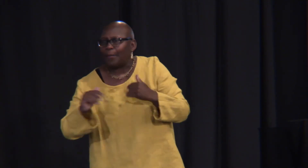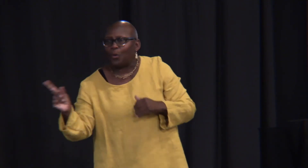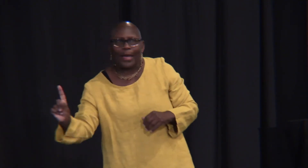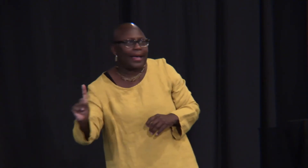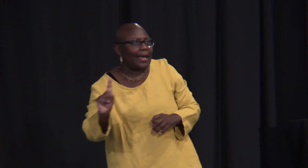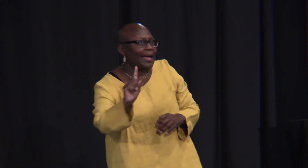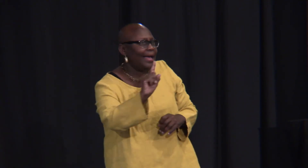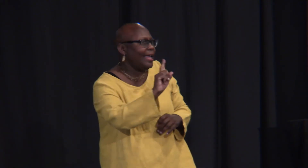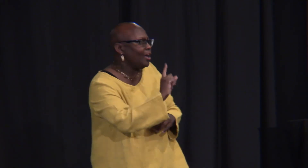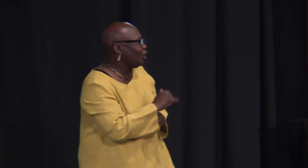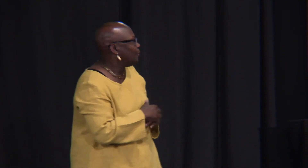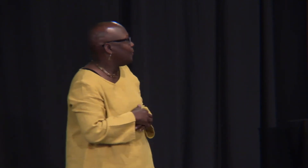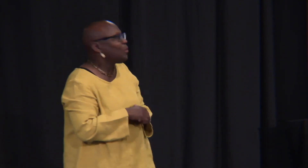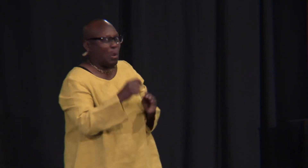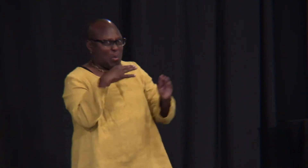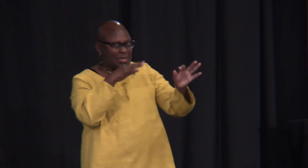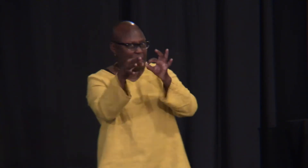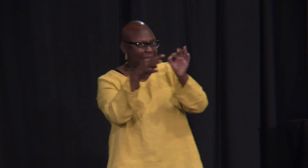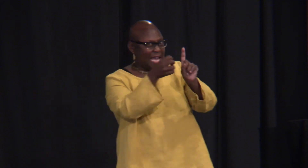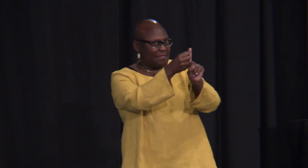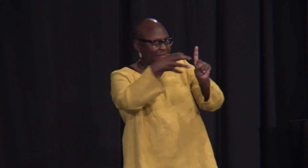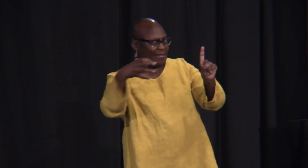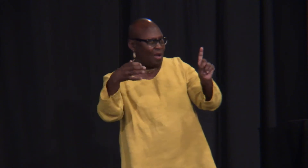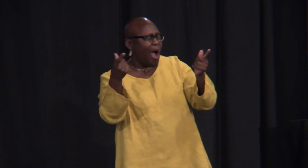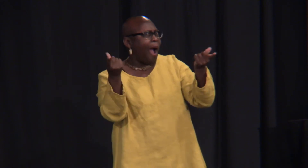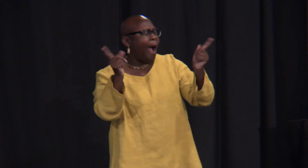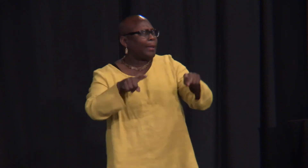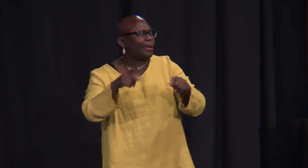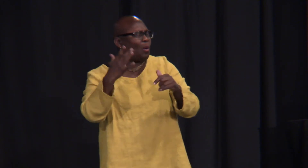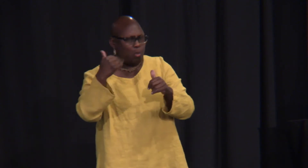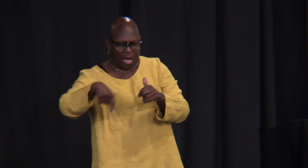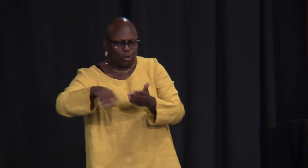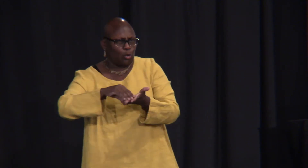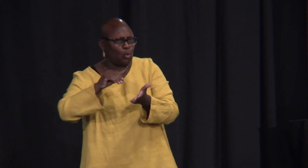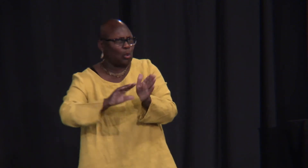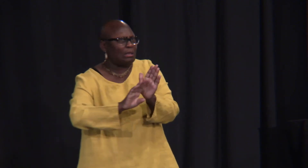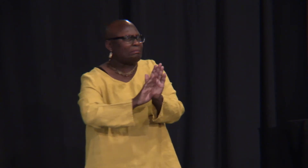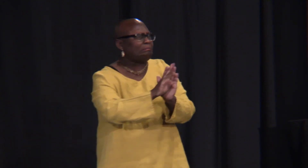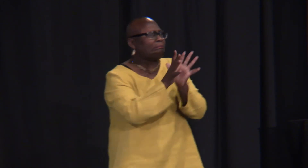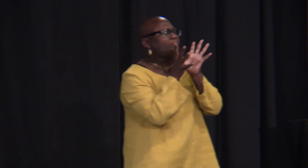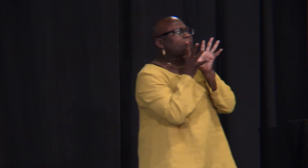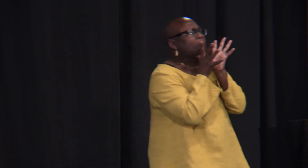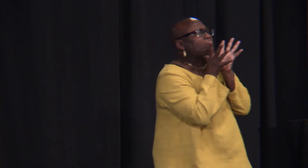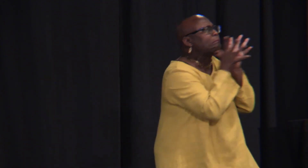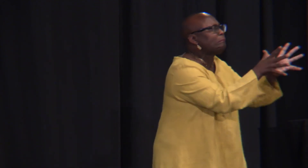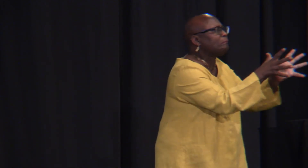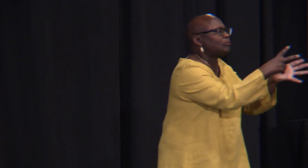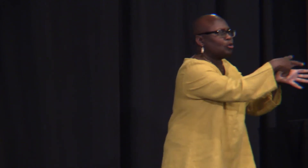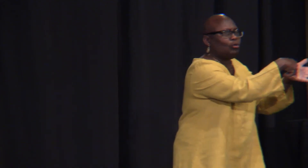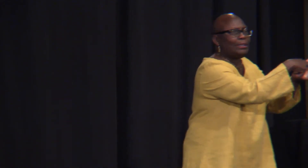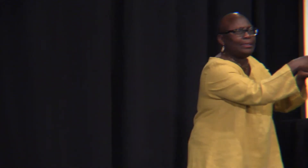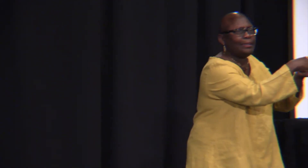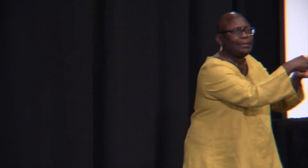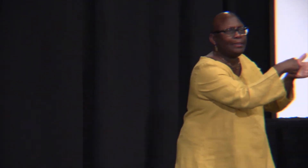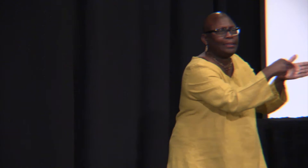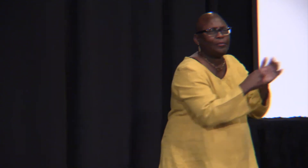Tell me how I can teach my high school students to enjoy reading and writing?"